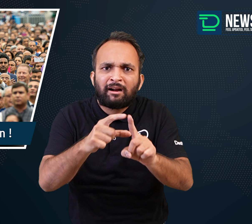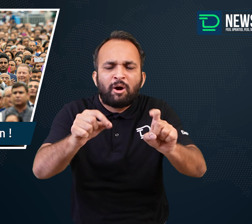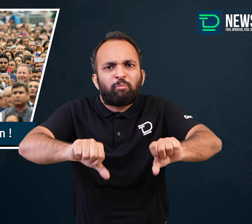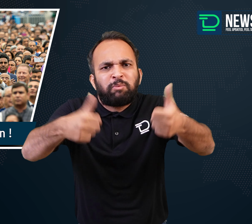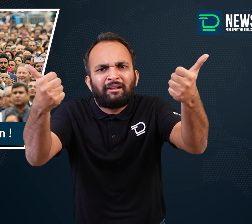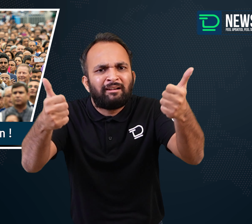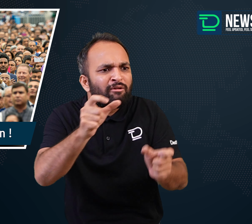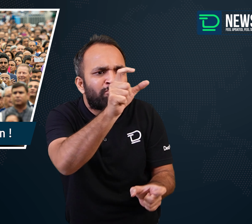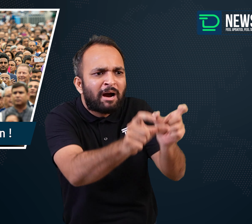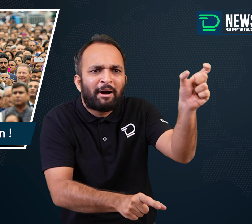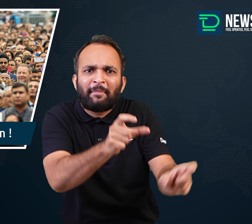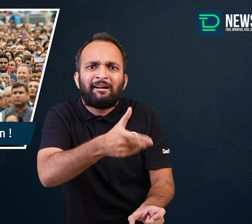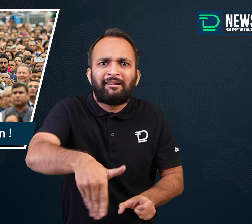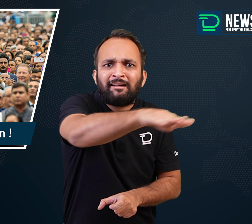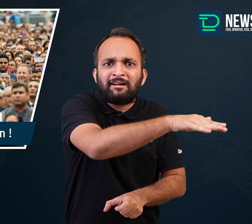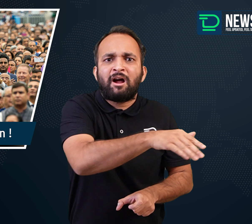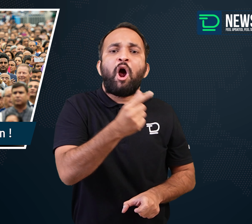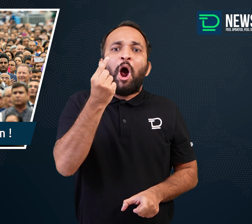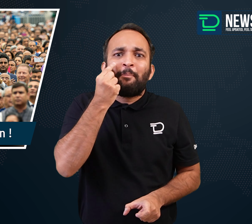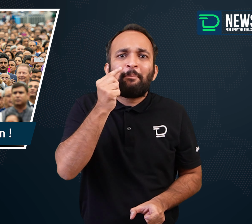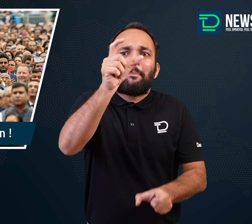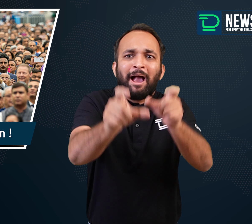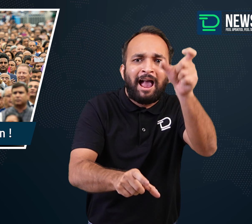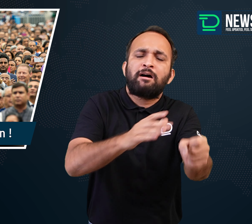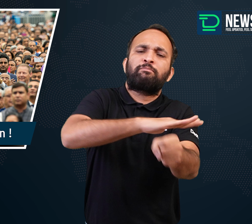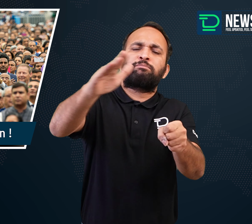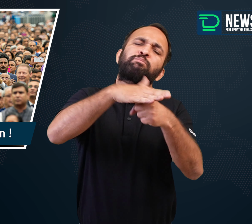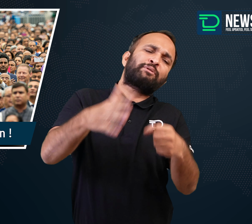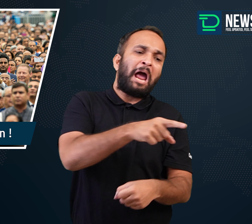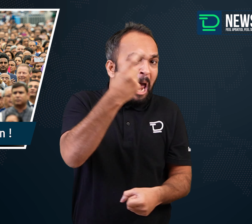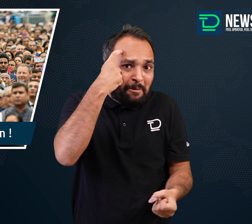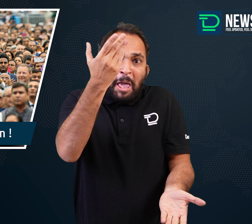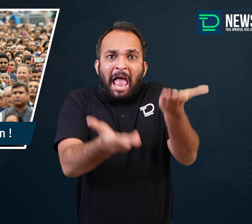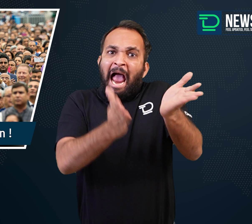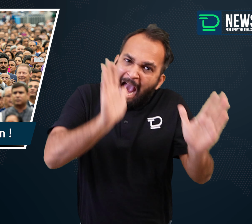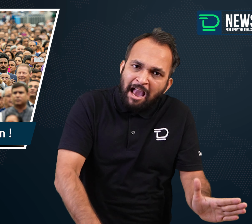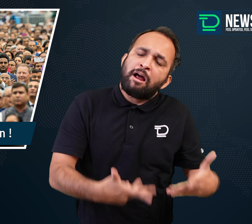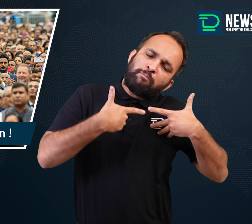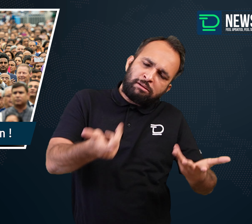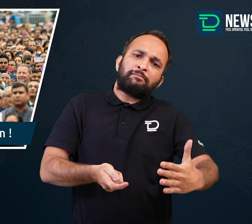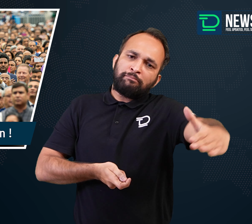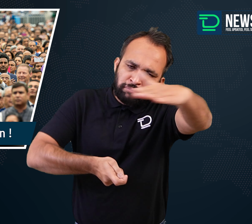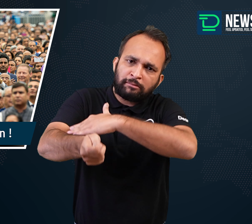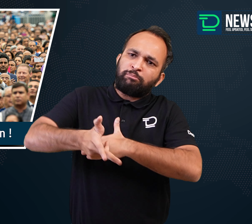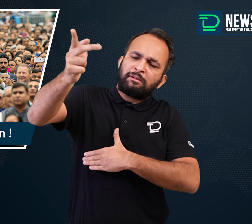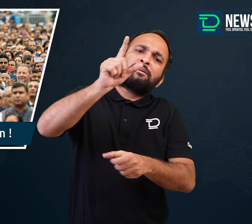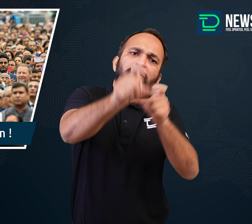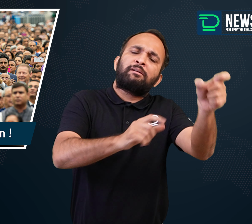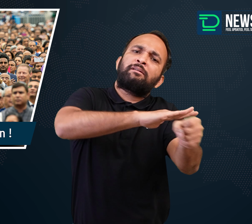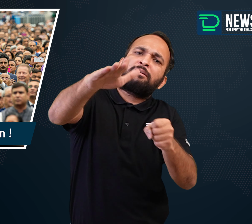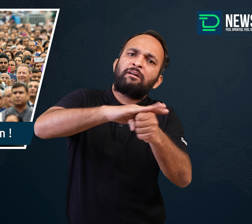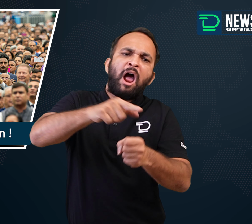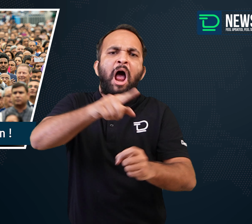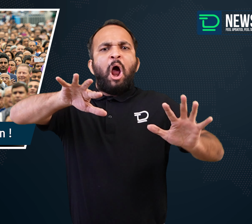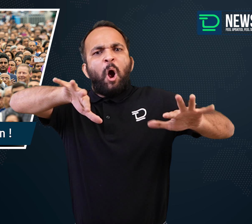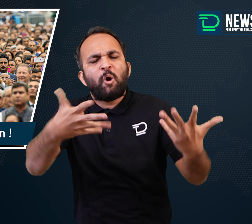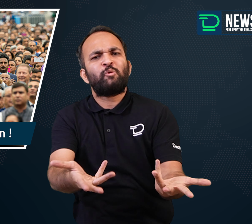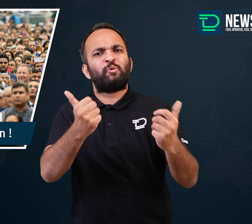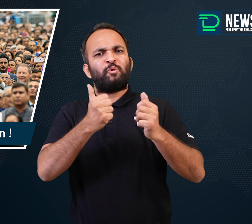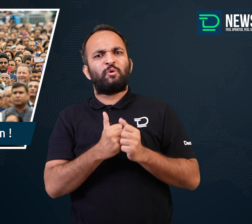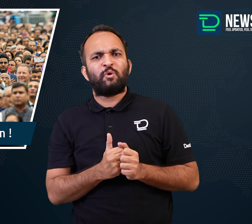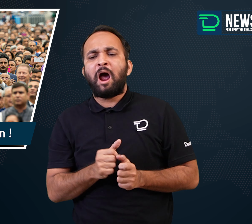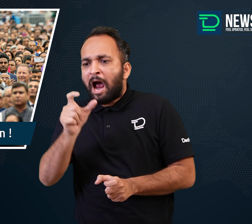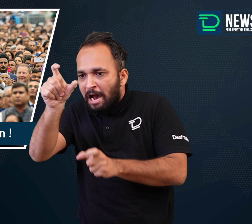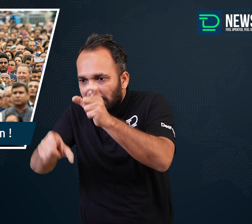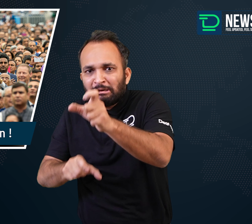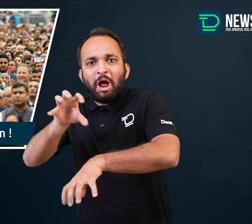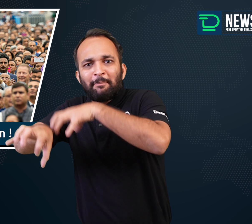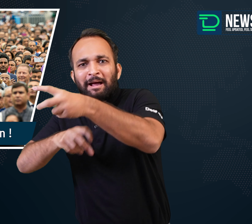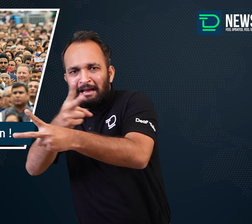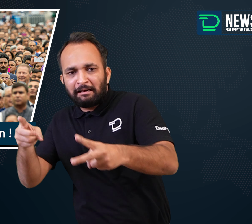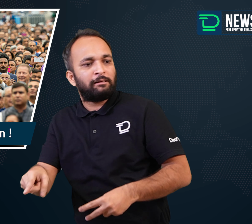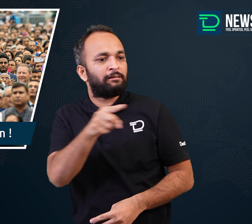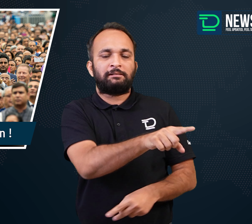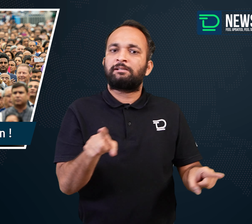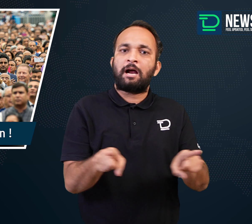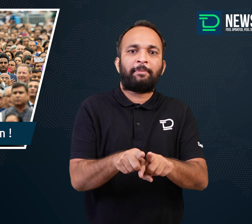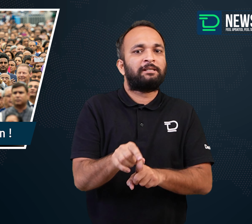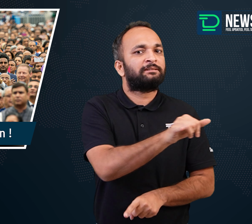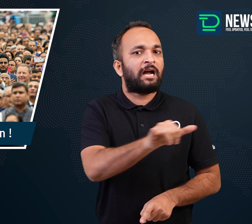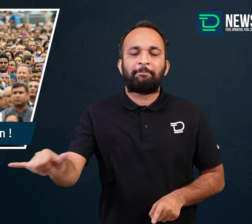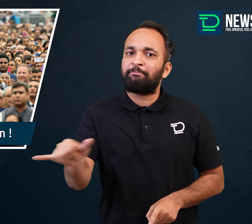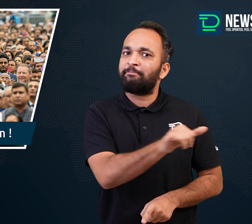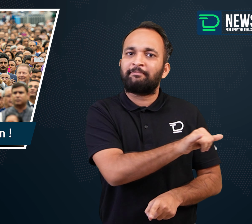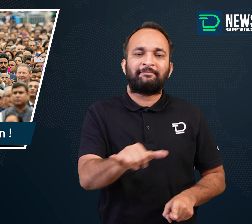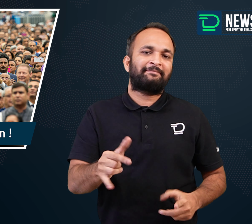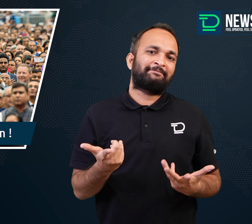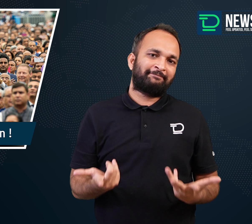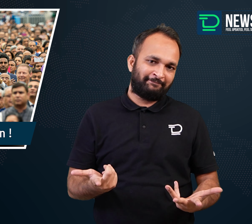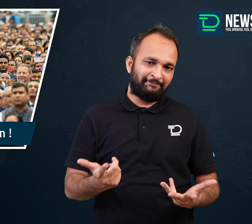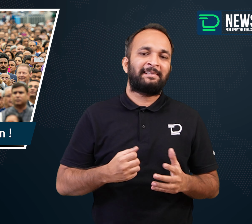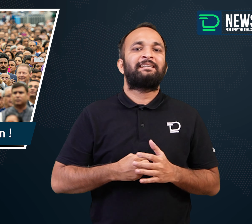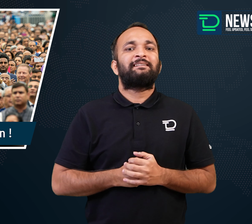Similarly, people are also doing the same.